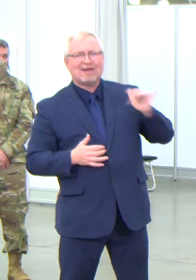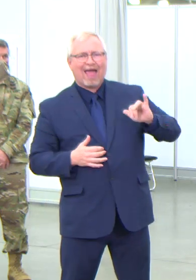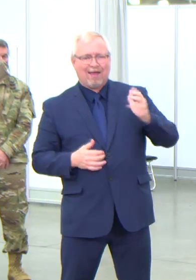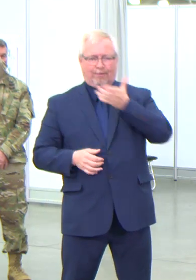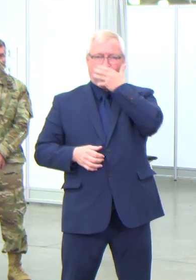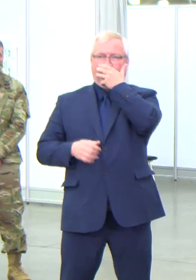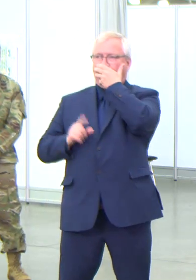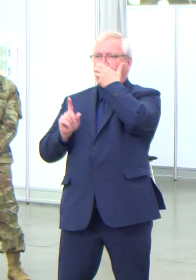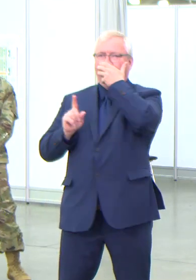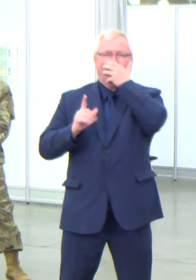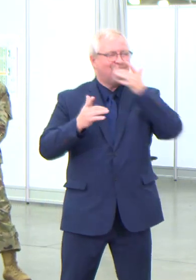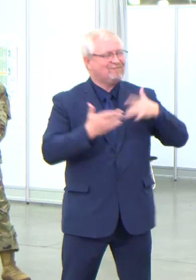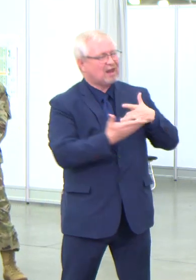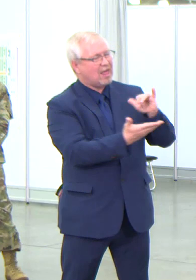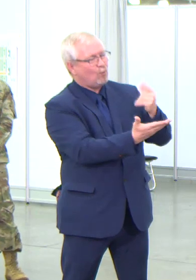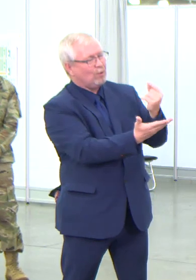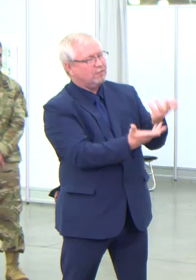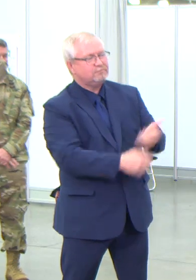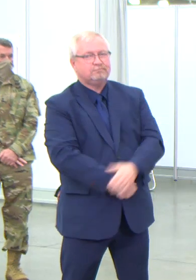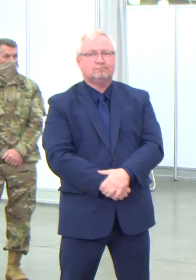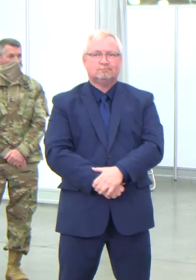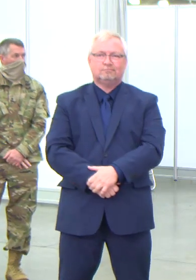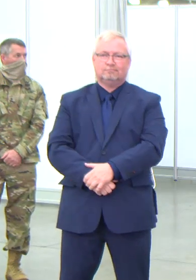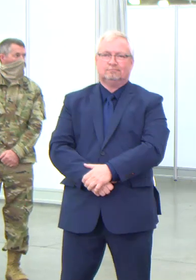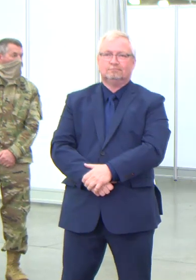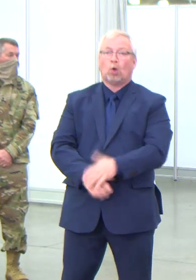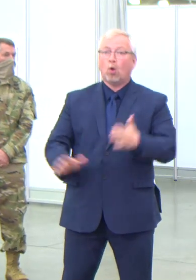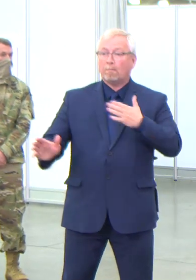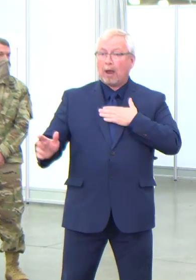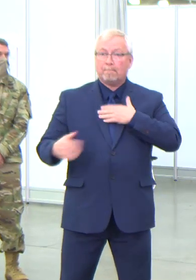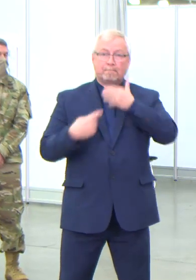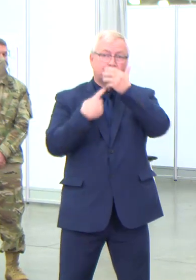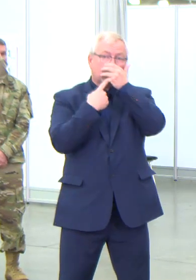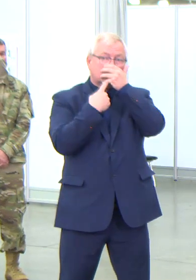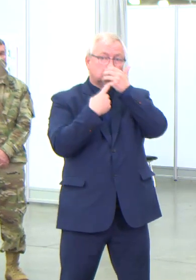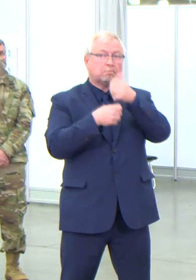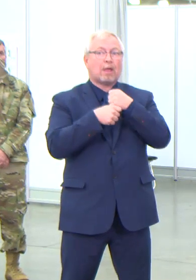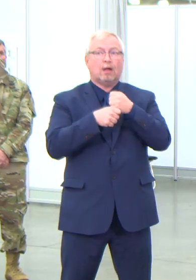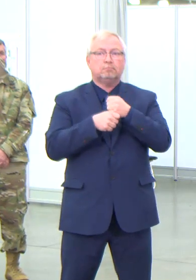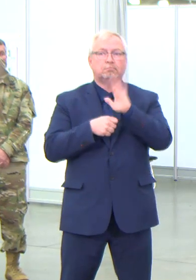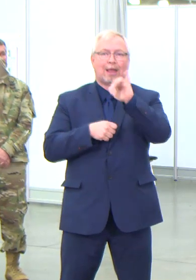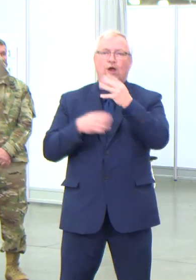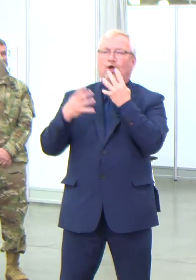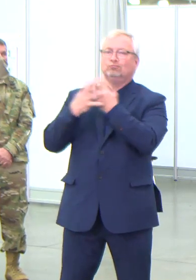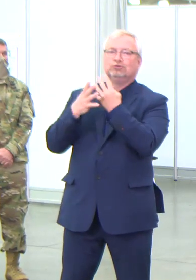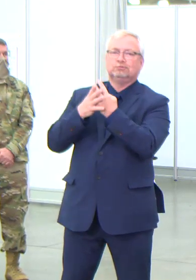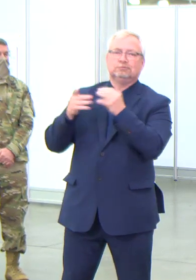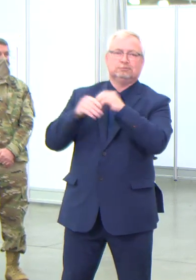So the mask that I was wearing was made by prisoners at the Maryland